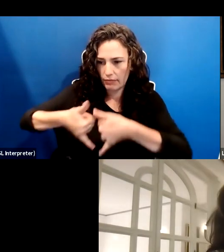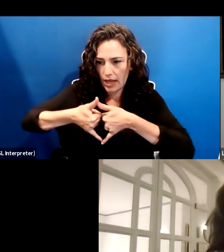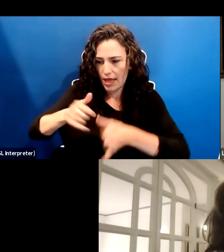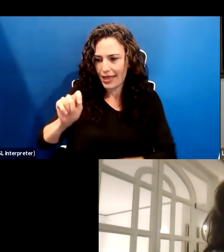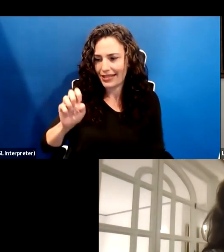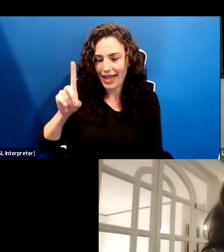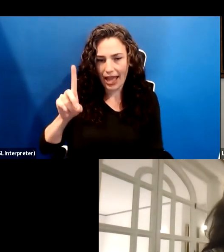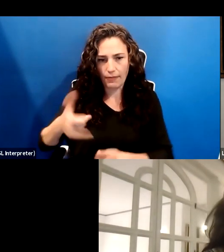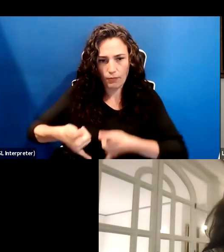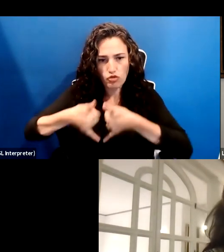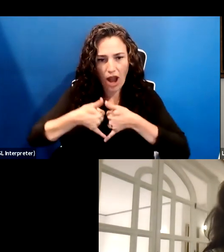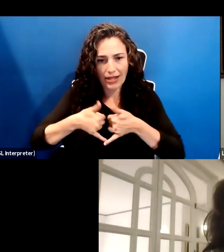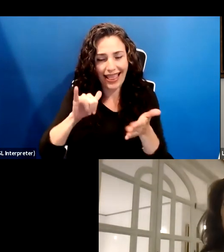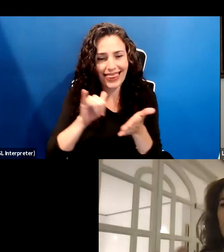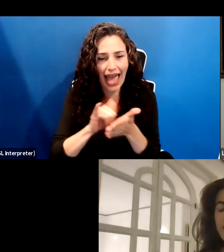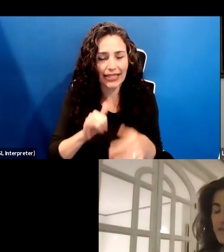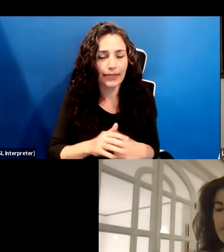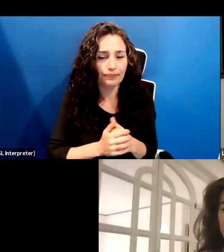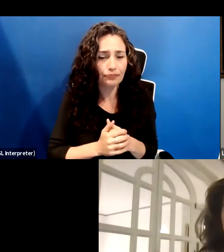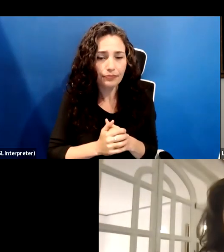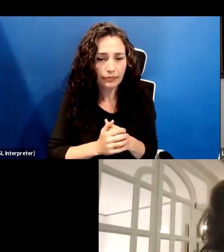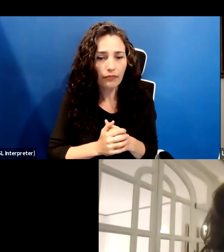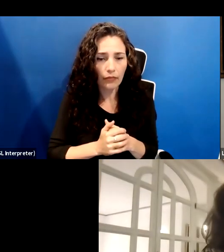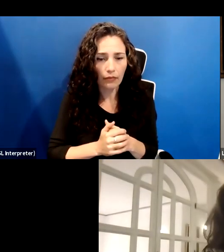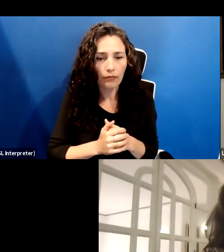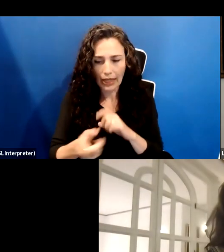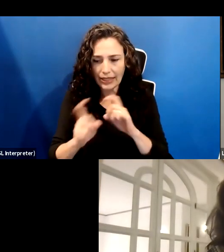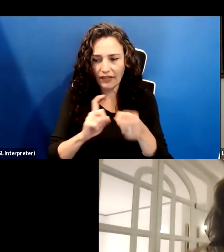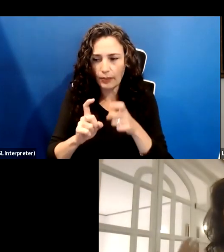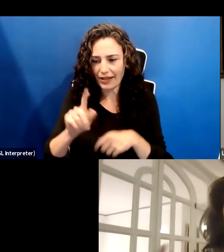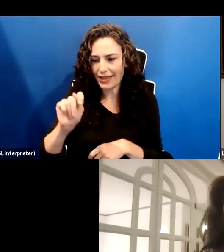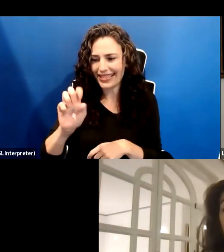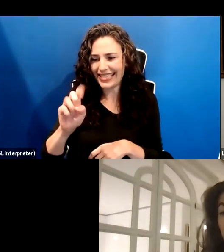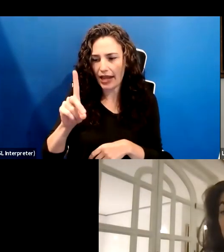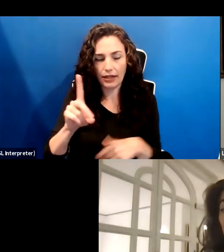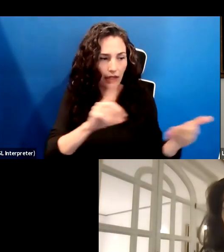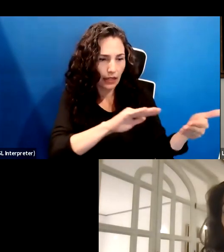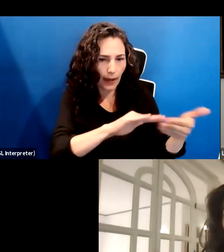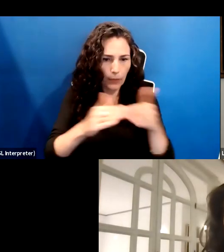which is a prize given by the TED community where you have to make a wish for the world